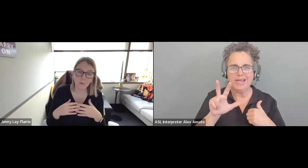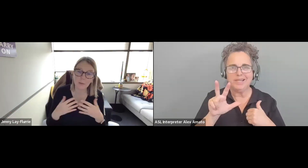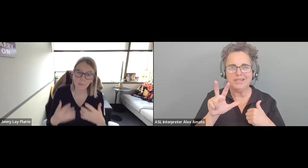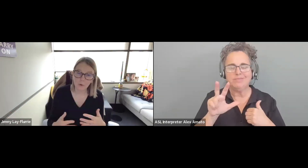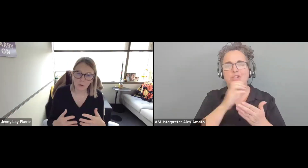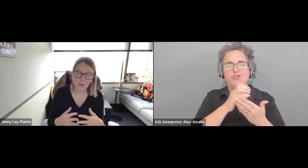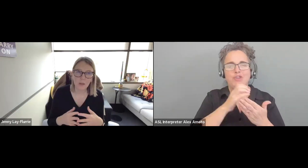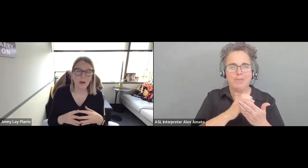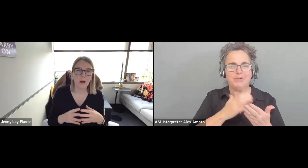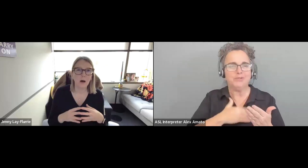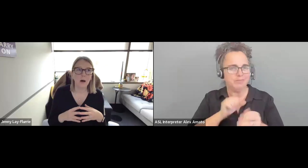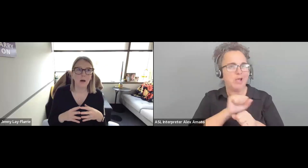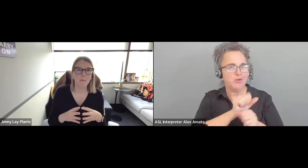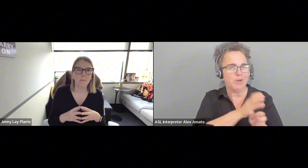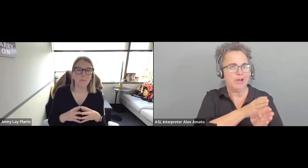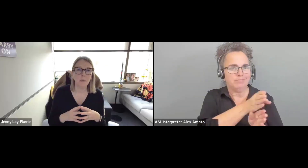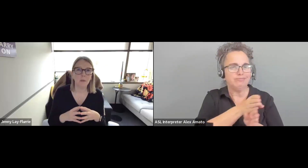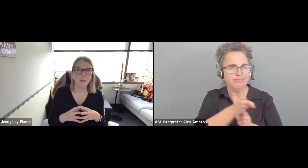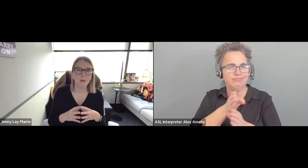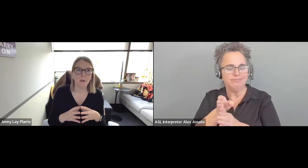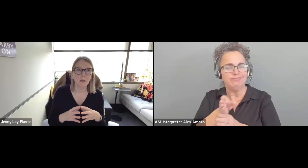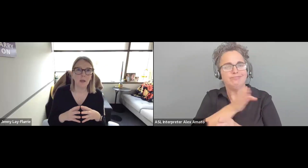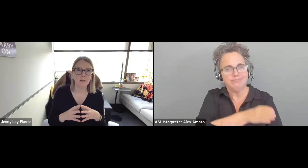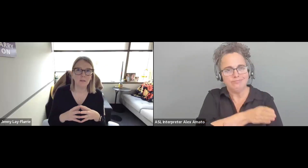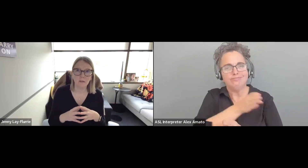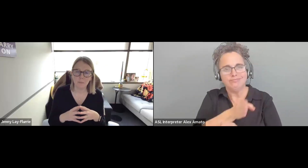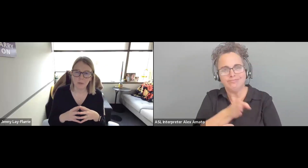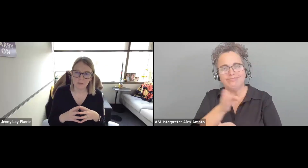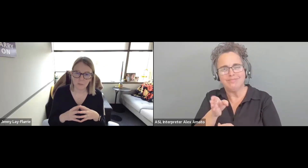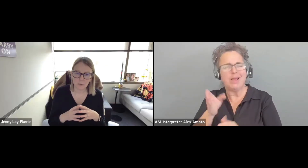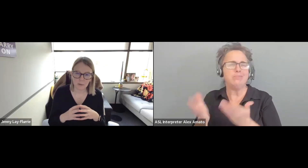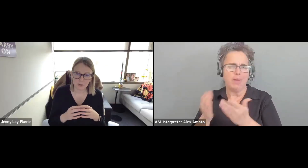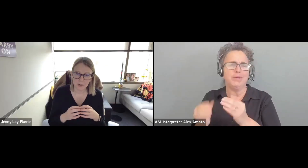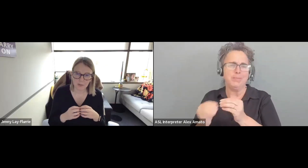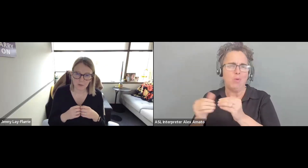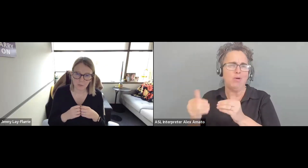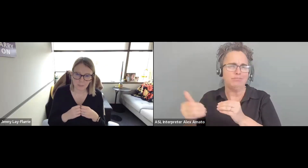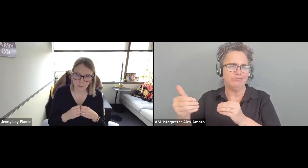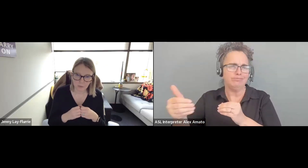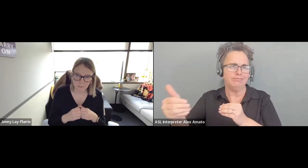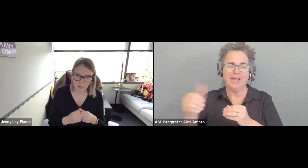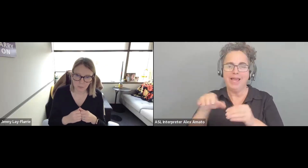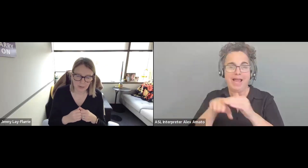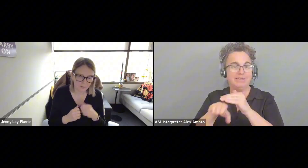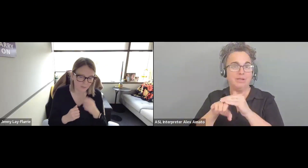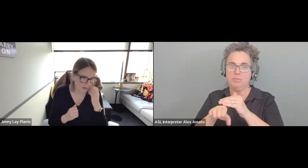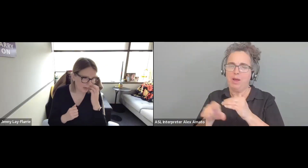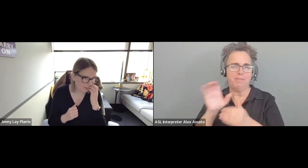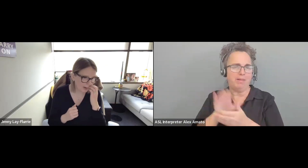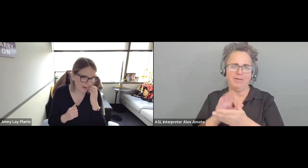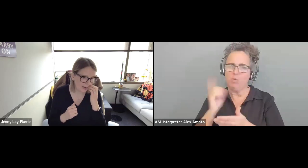There will be more. Accessibility will be a chapter that remains with me always.